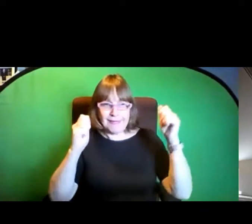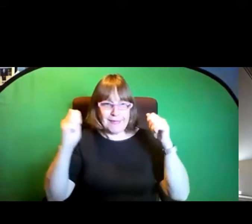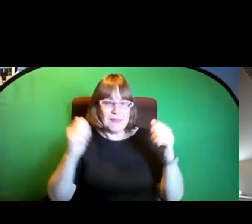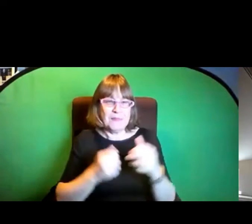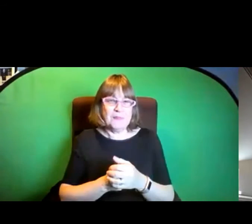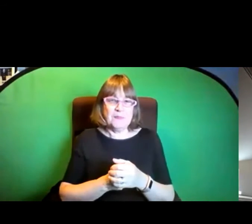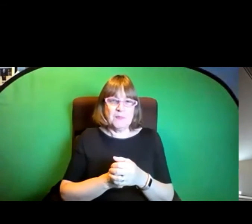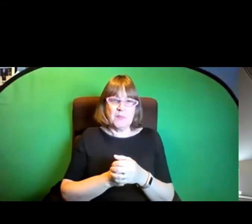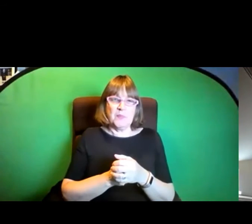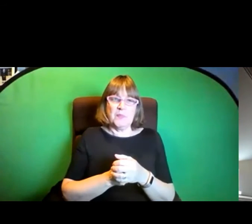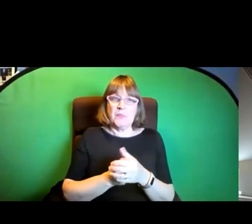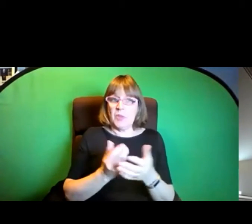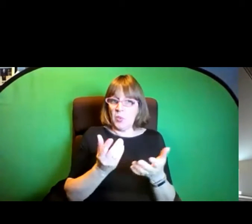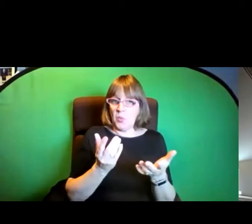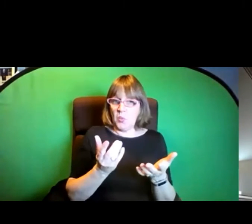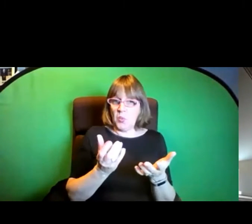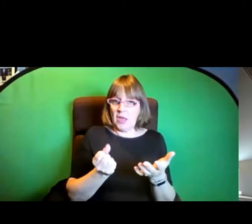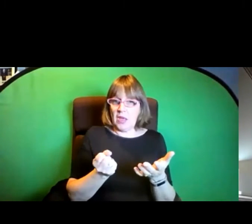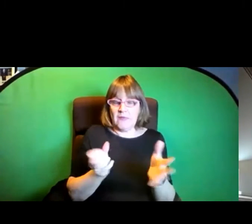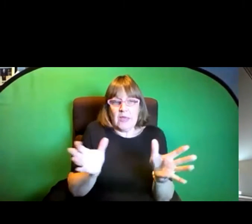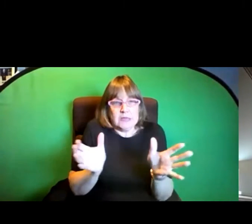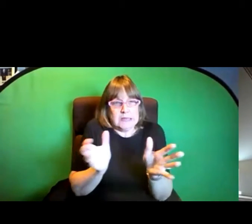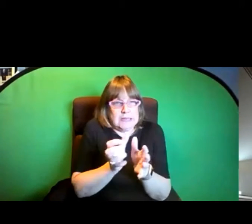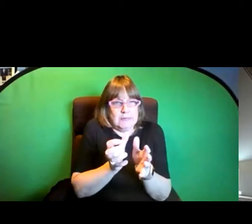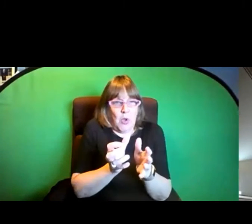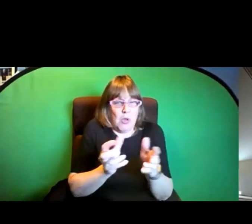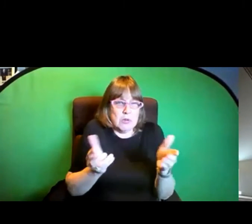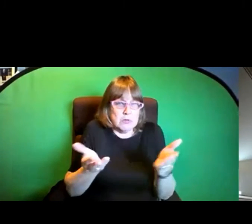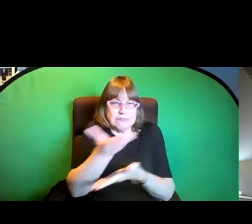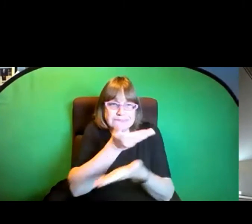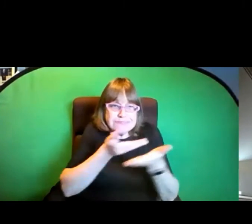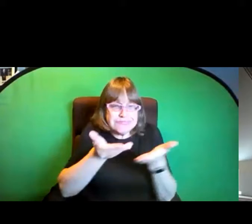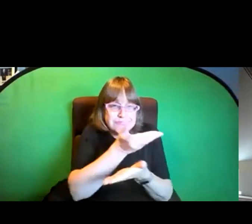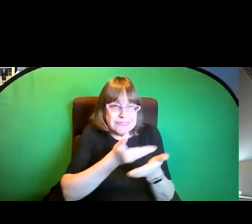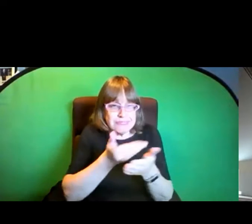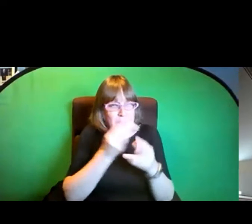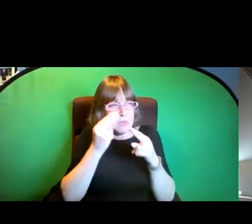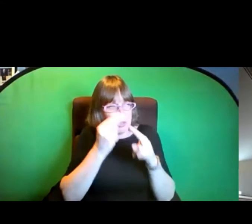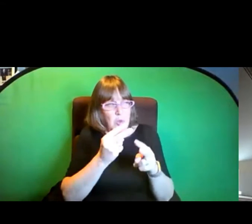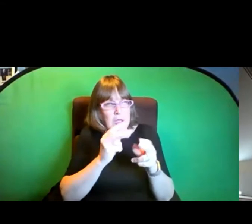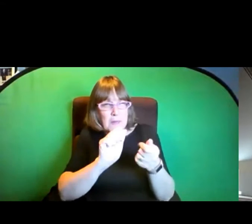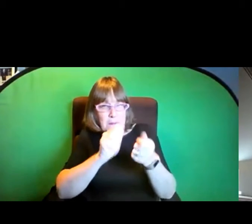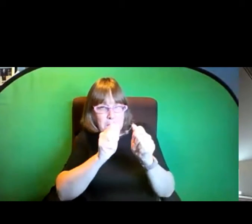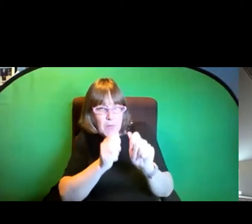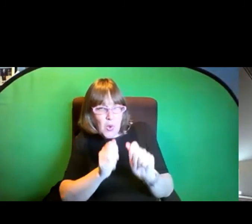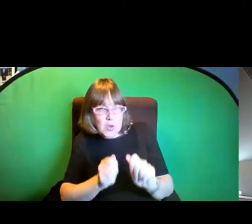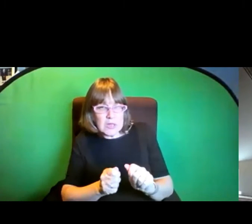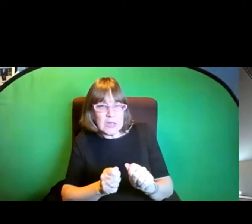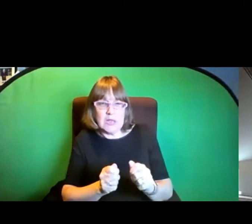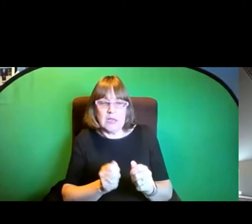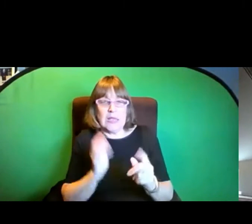a a small consultancy that provides economic modeling and consultancy specifically for a just